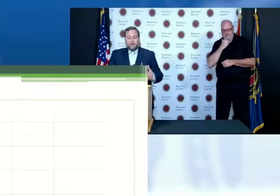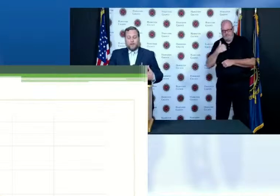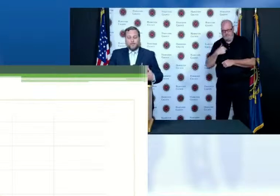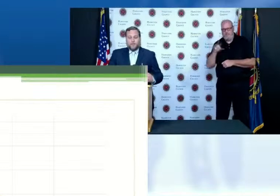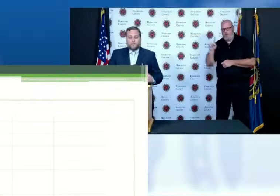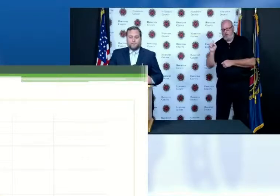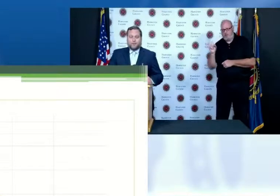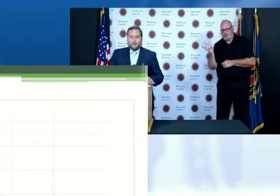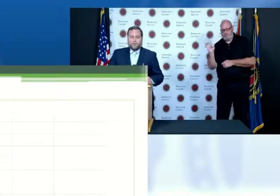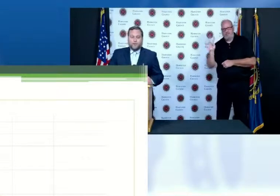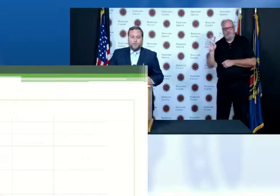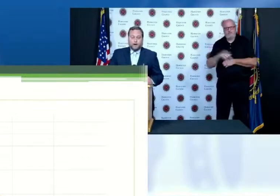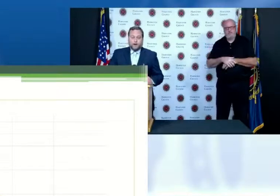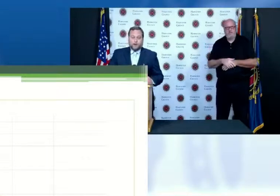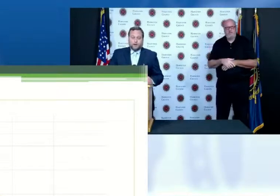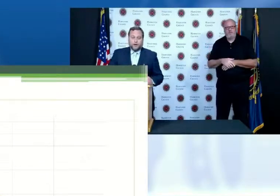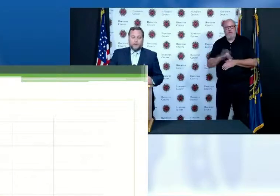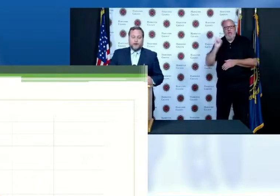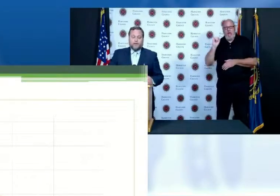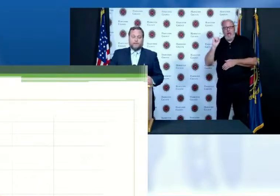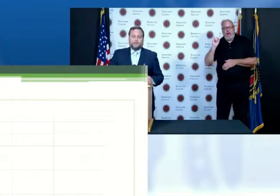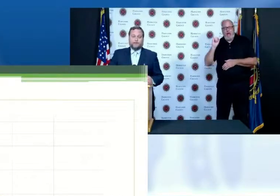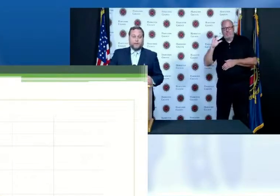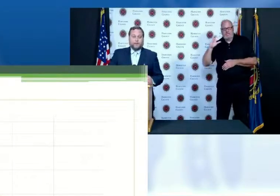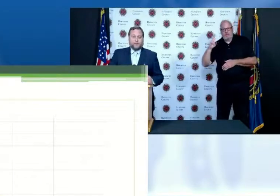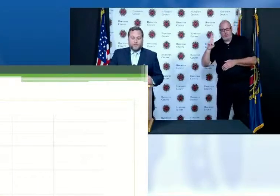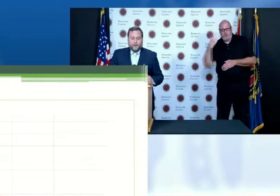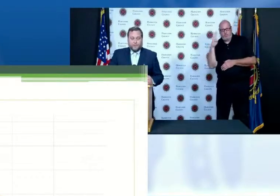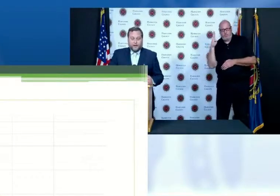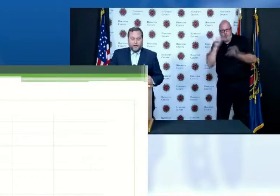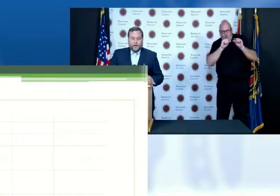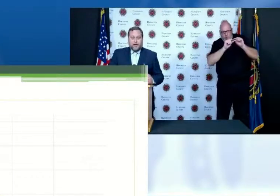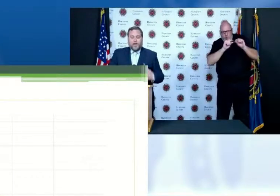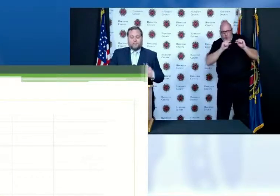these numbers because we know that a large part of our efforts throughout the epidemic has been